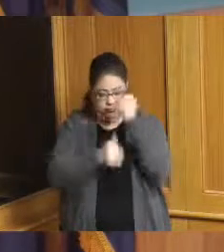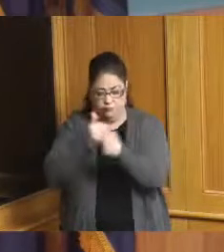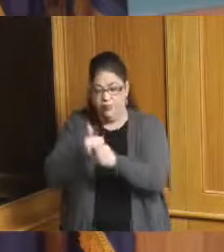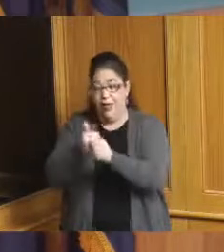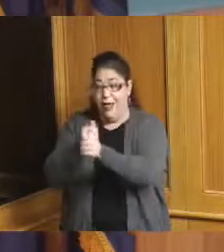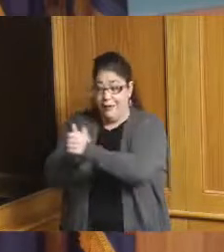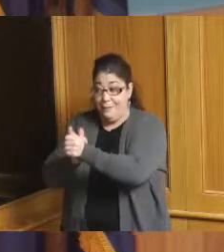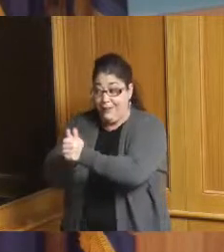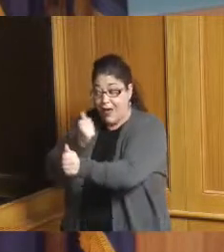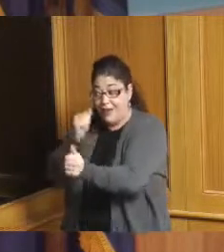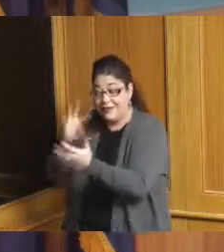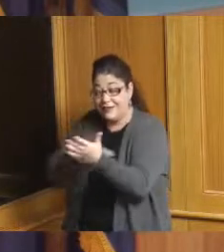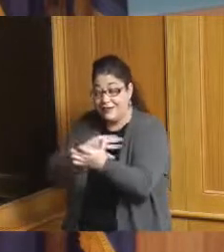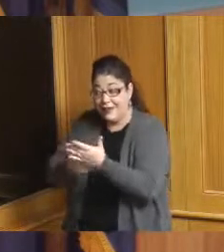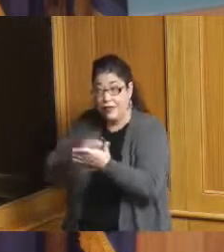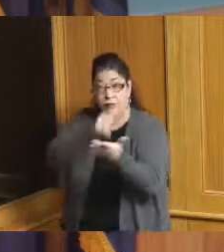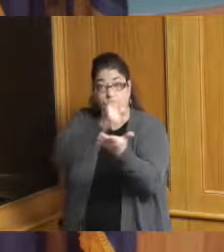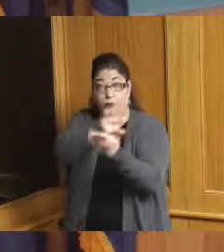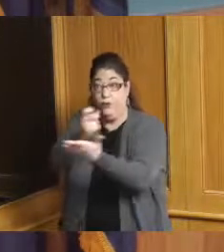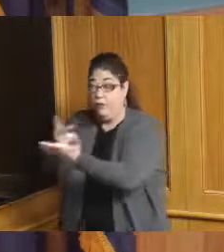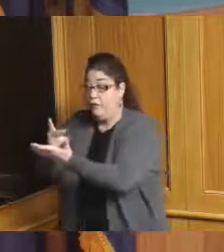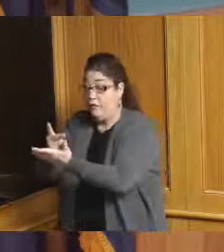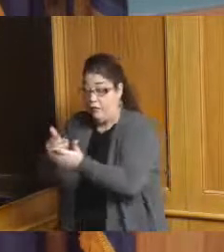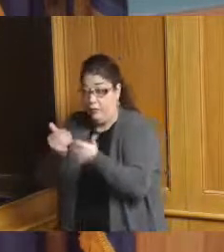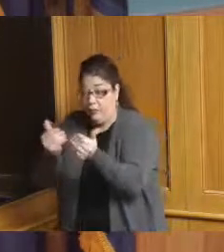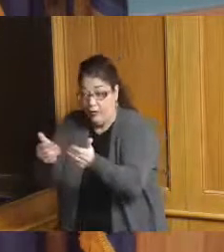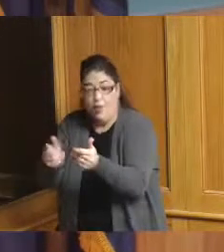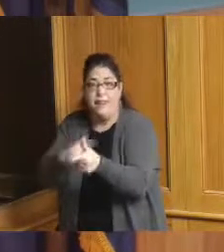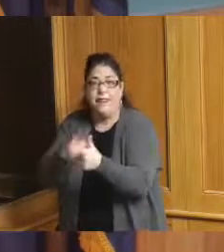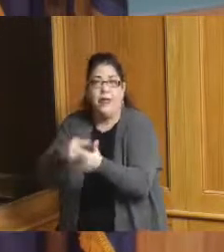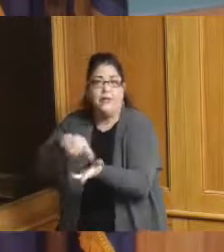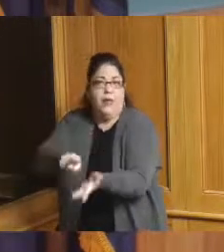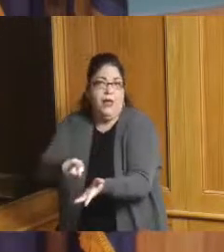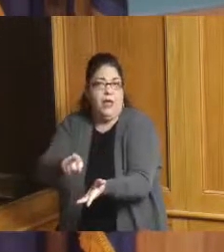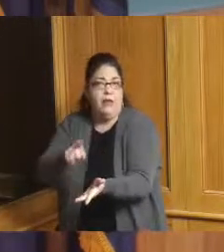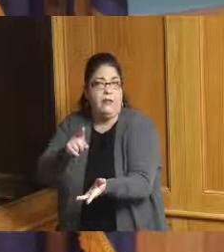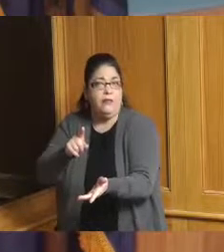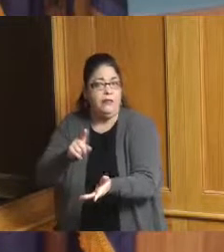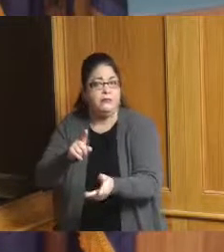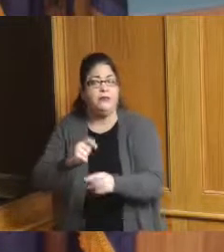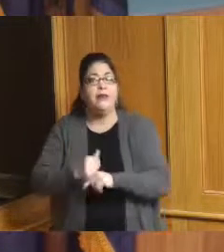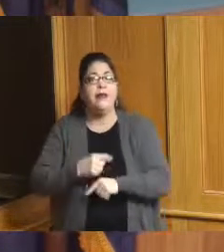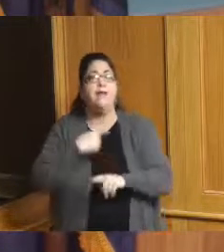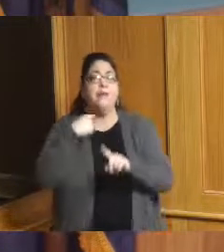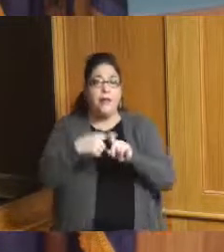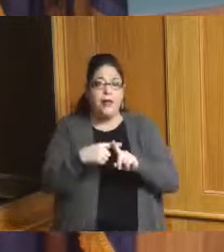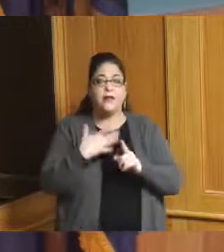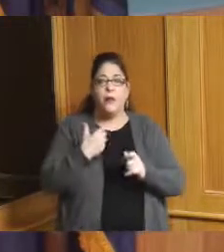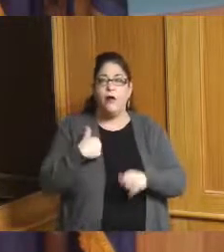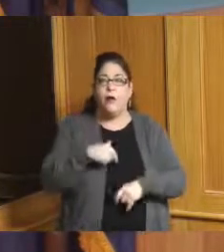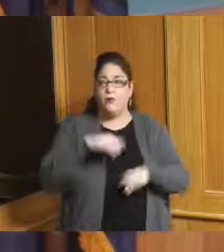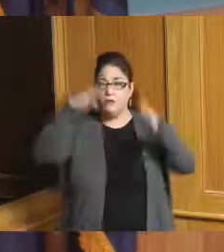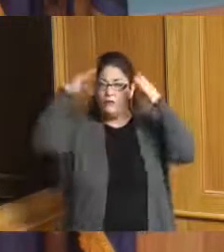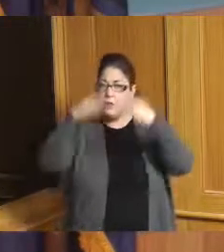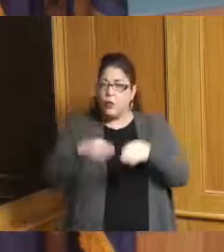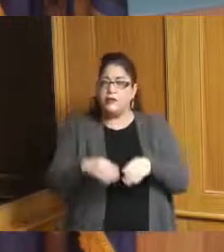people who've already been approved at the same time helping with testing and masks and all of